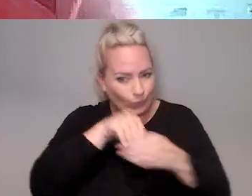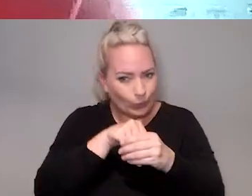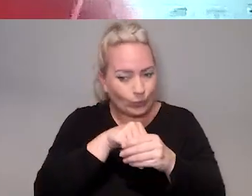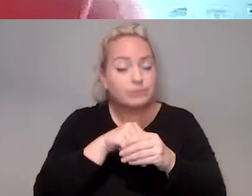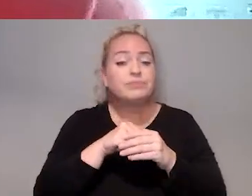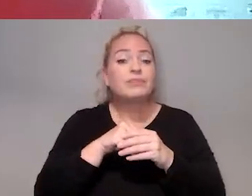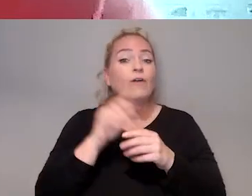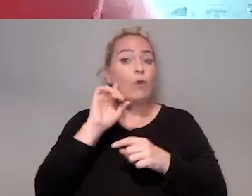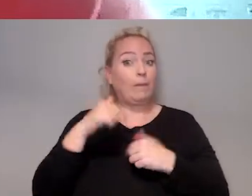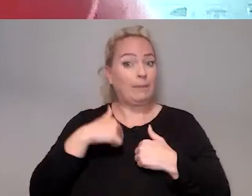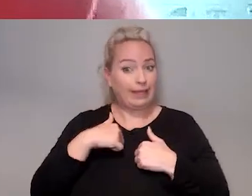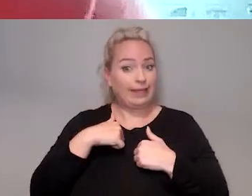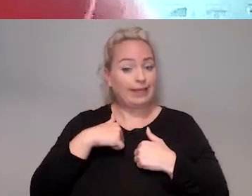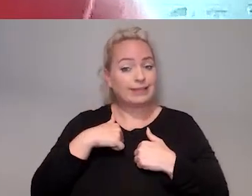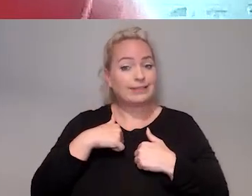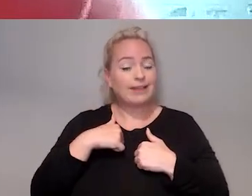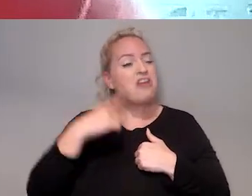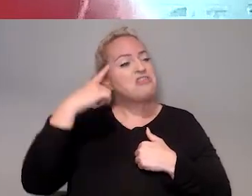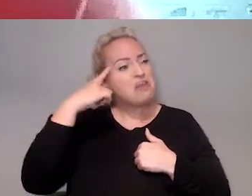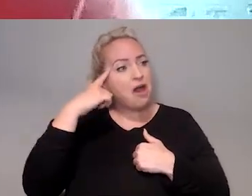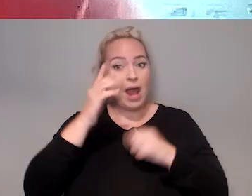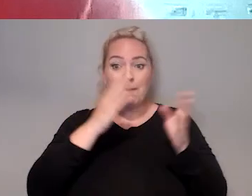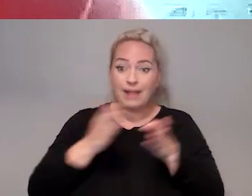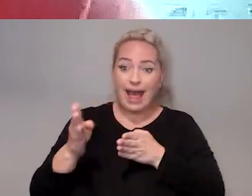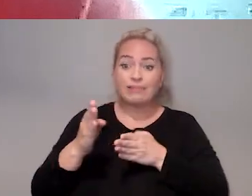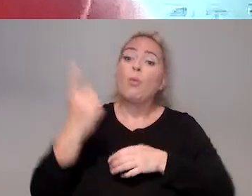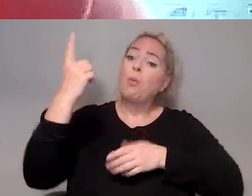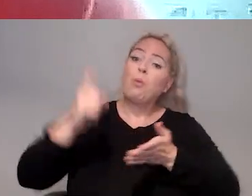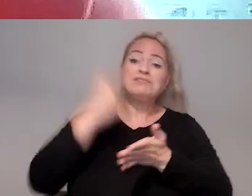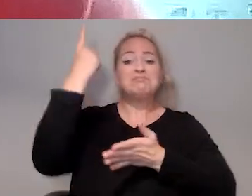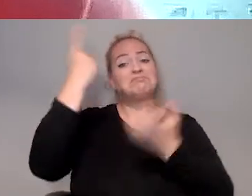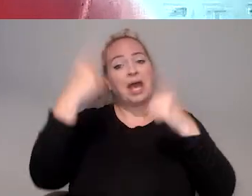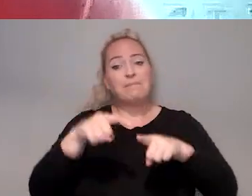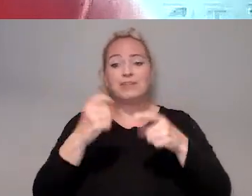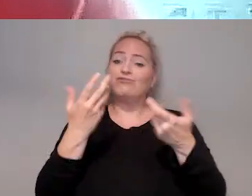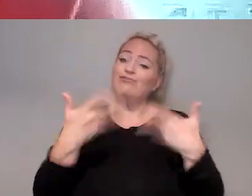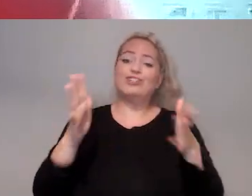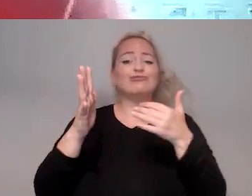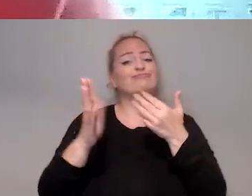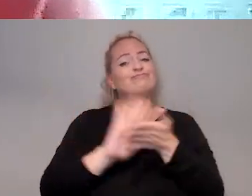that came to mind was that that a plan is not a one-time thing you know like there's the meeting